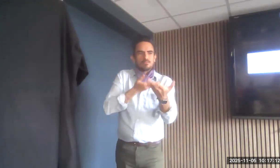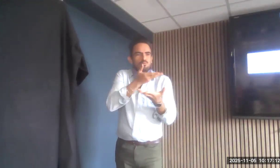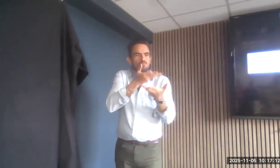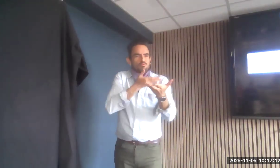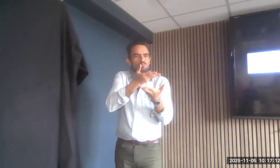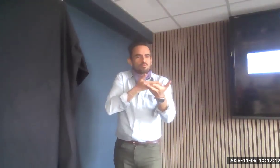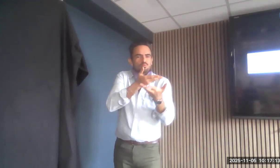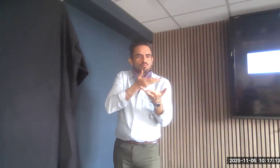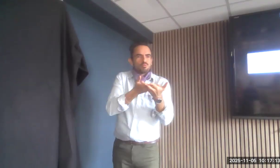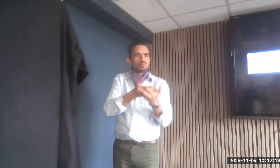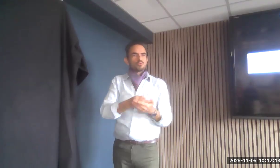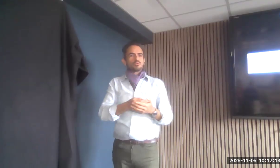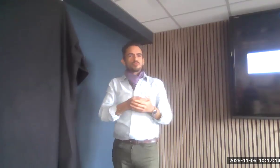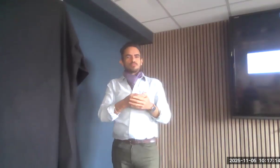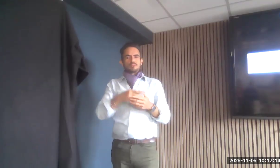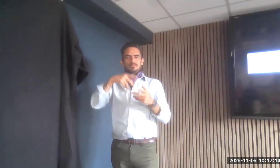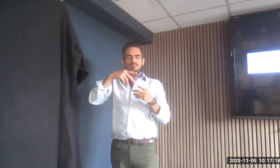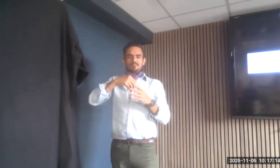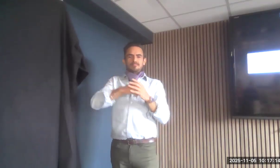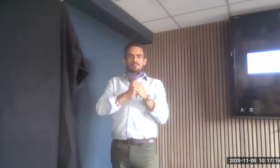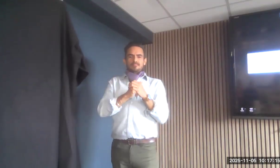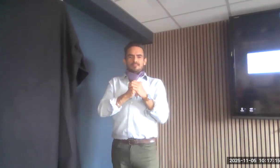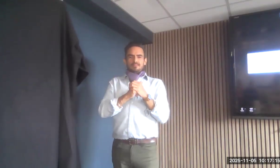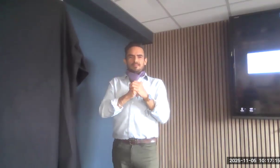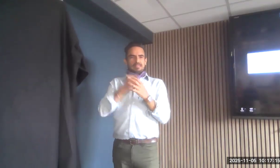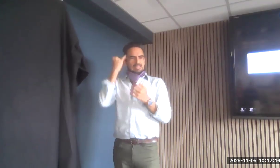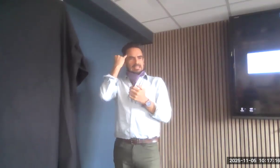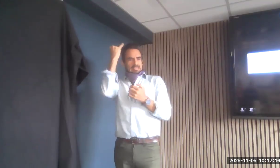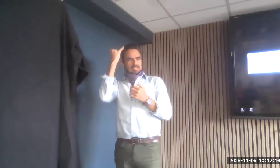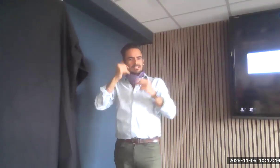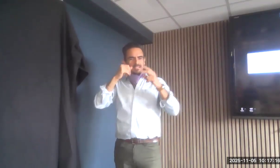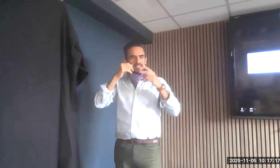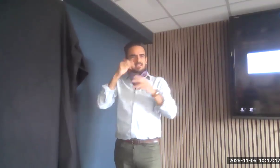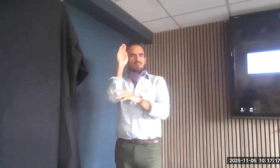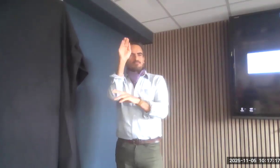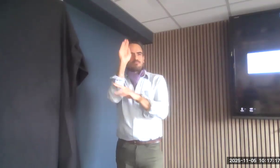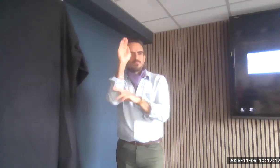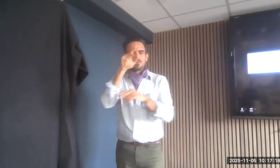After today's presentations, we will be having a roundtable.